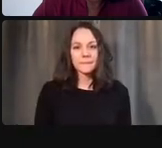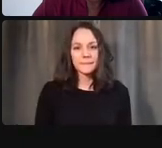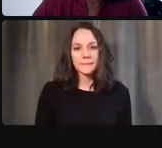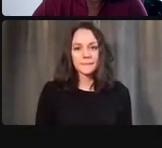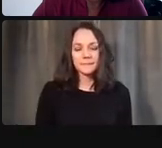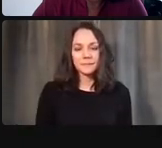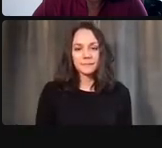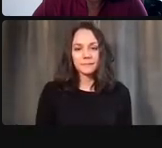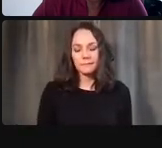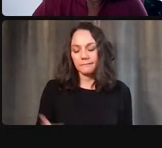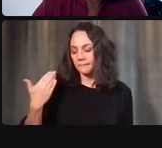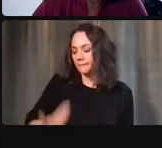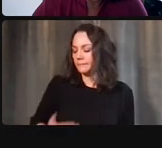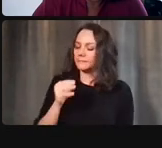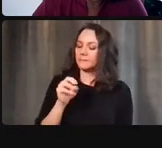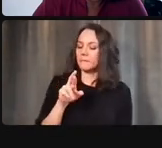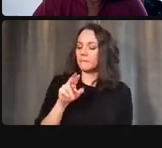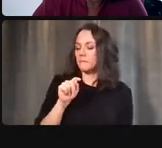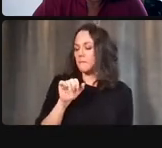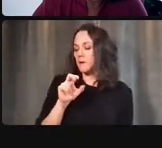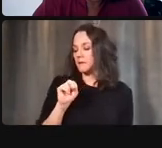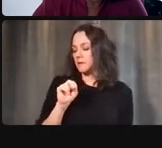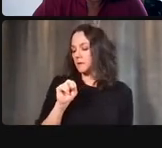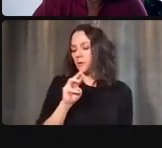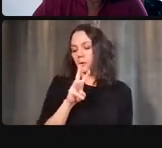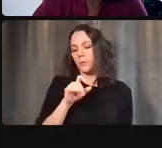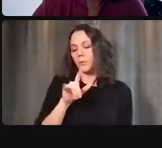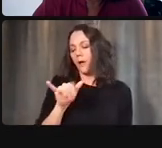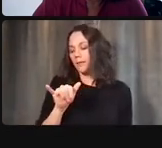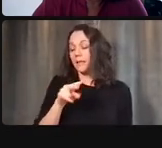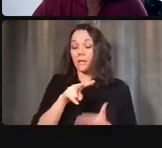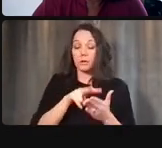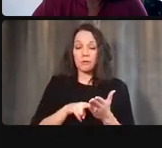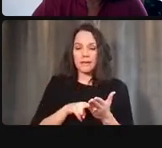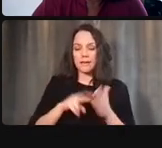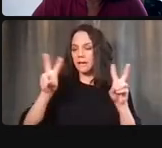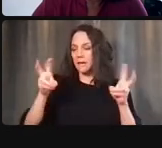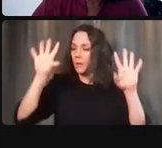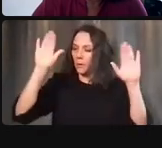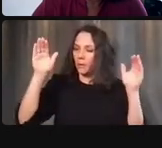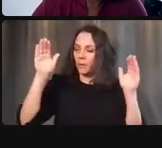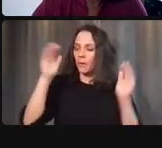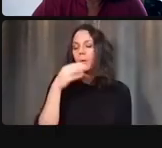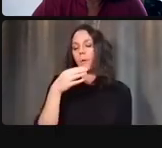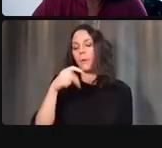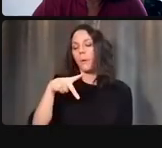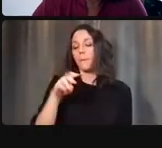This is Martin Wiley reading. Hope.